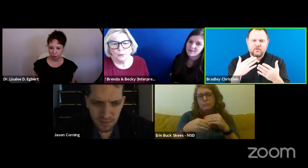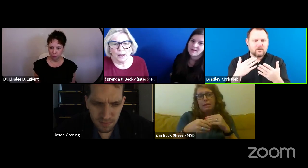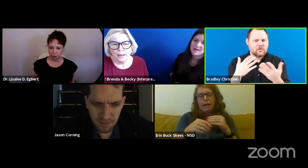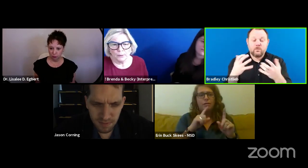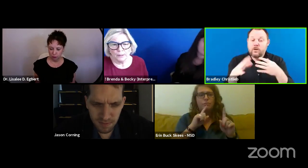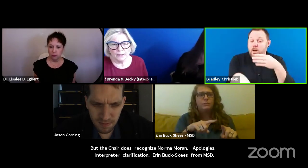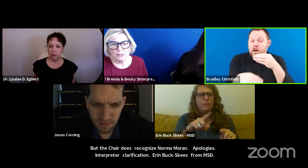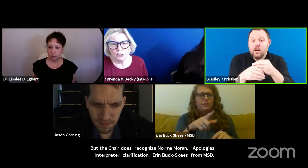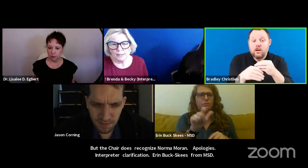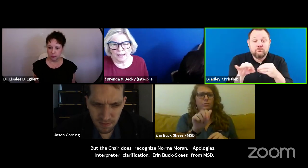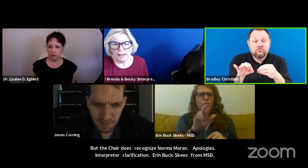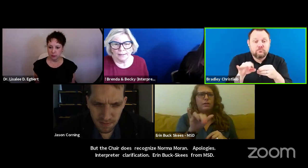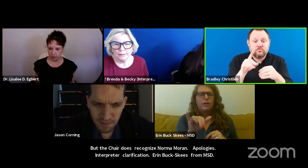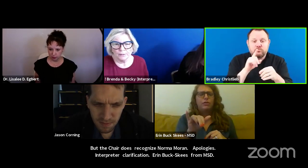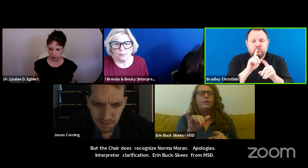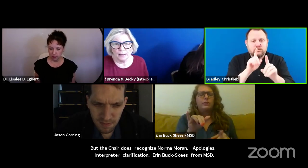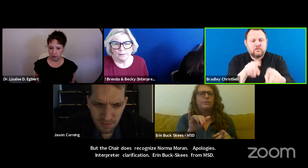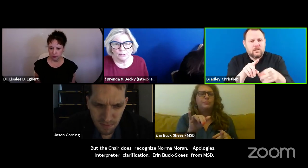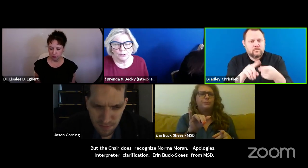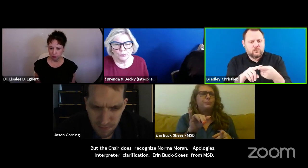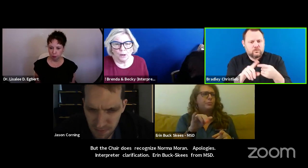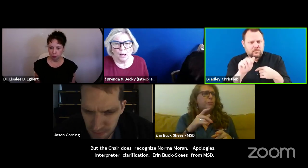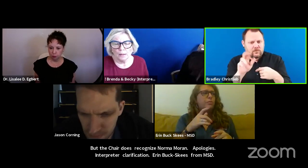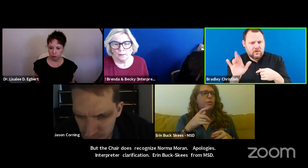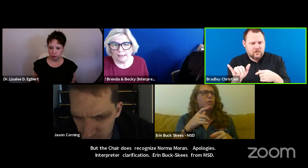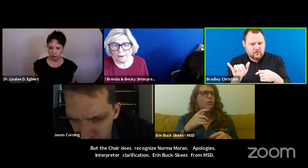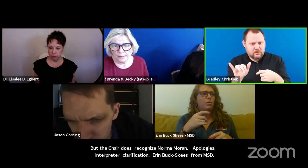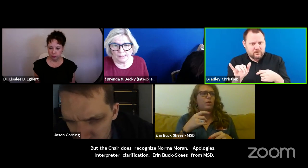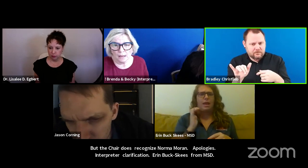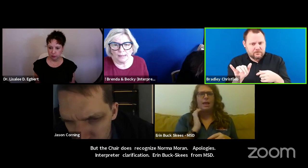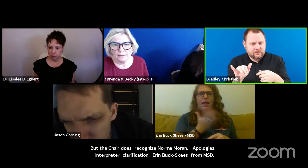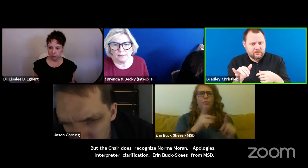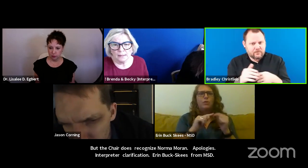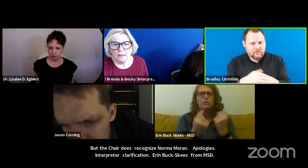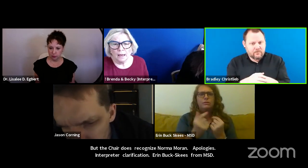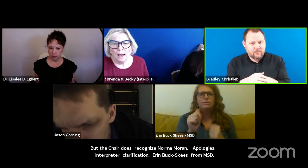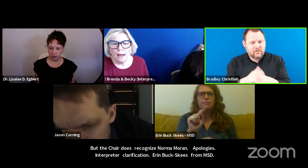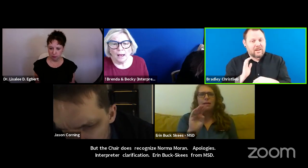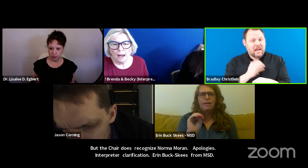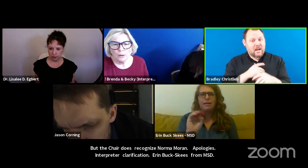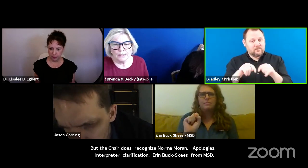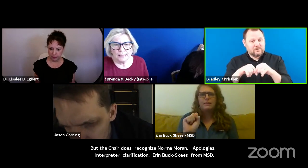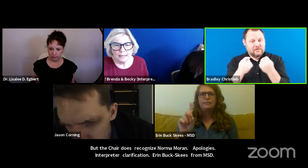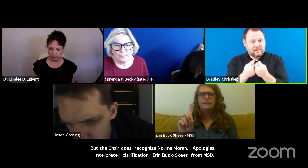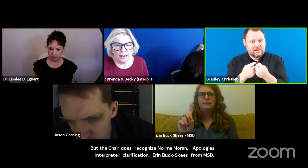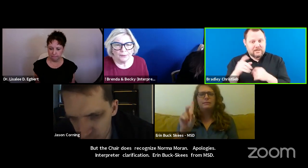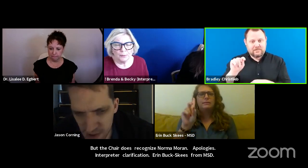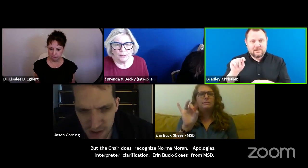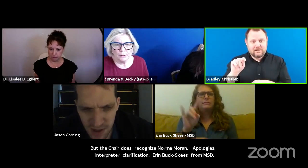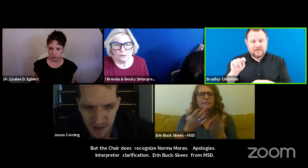I would like to just add in response to Larry's comments, our team at the Maryland School